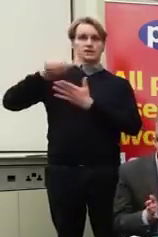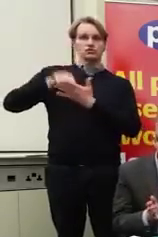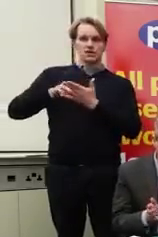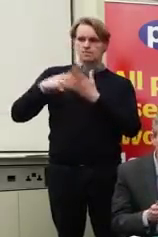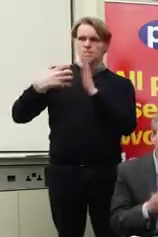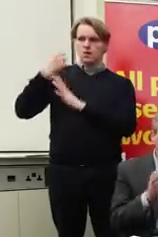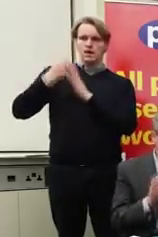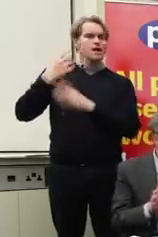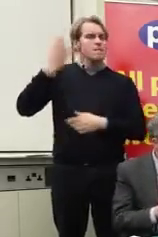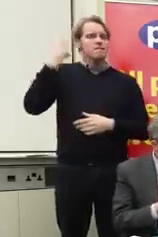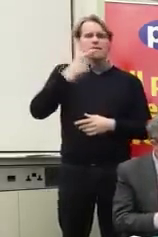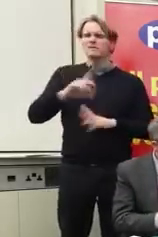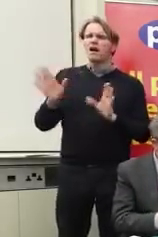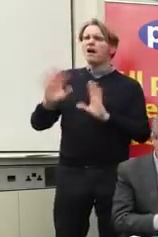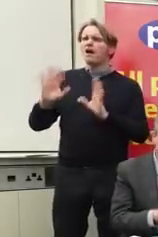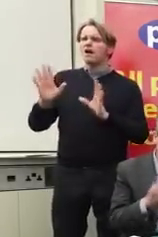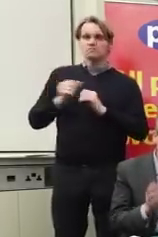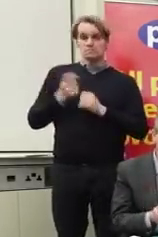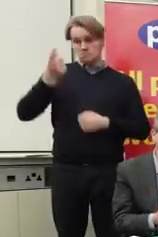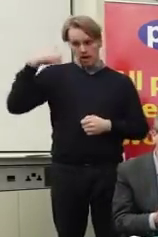impossible, we have won a stunning victory last year and now we've got to